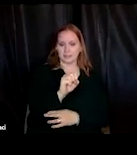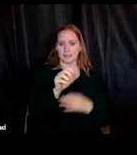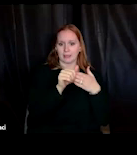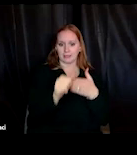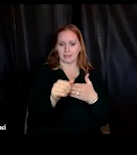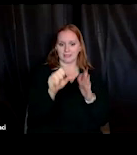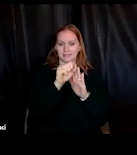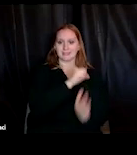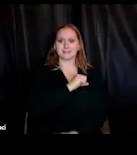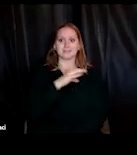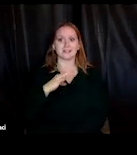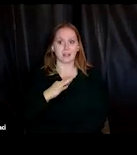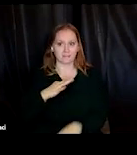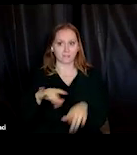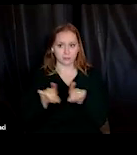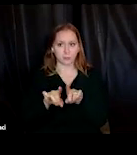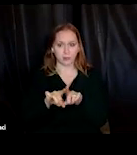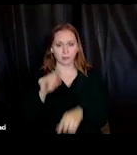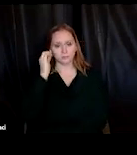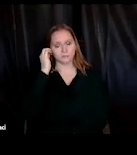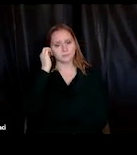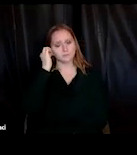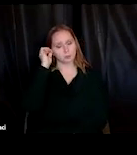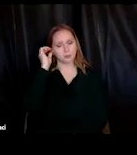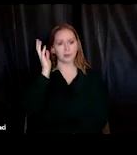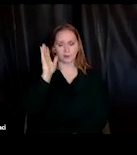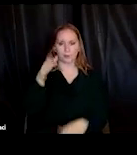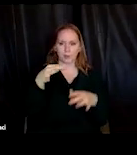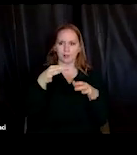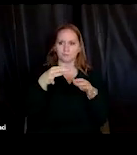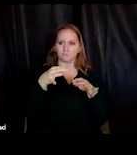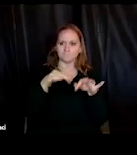And so I am going to share about success that our state has seen